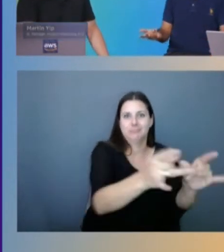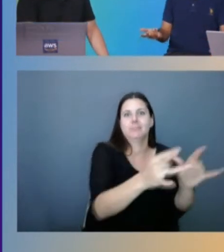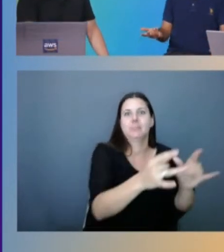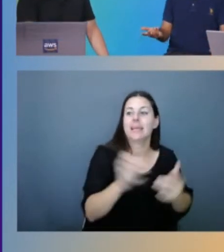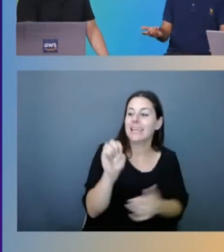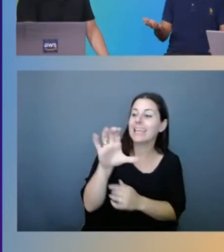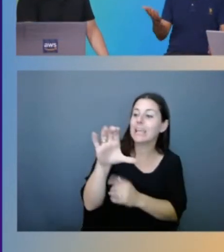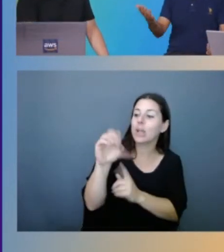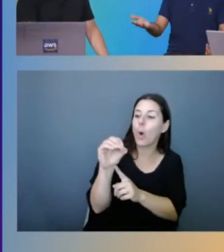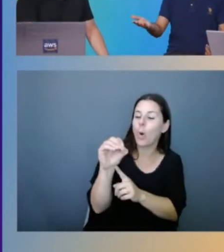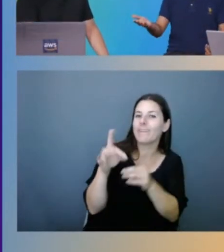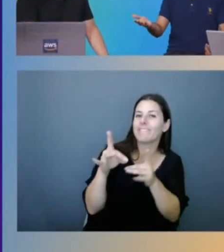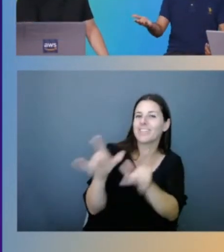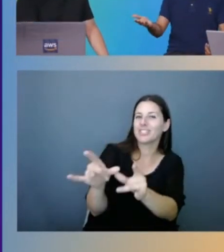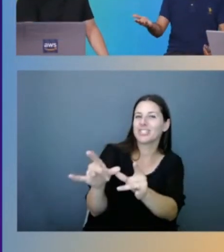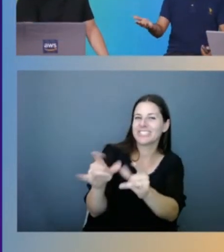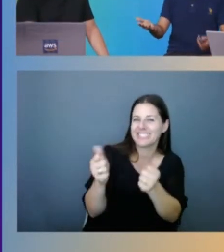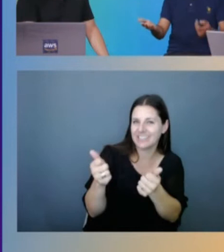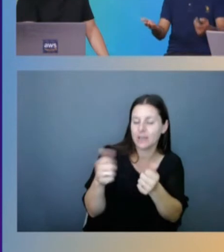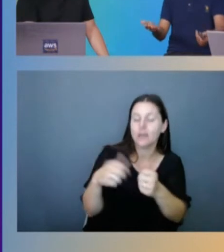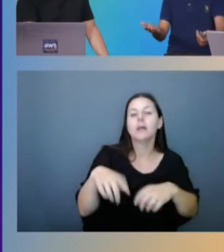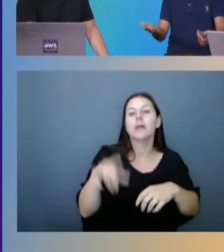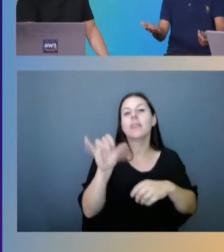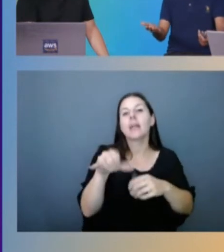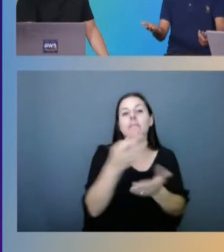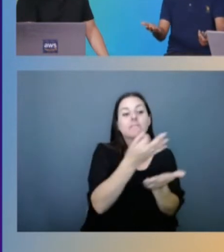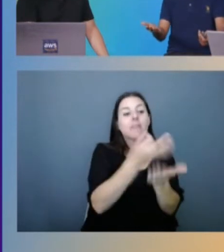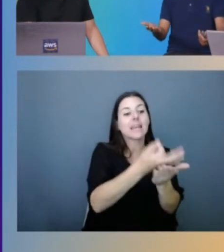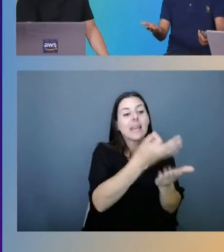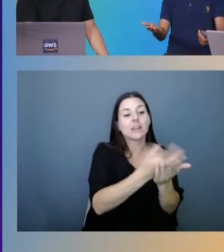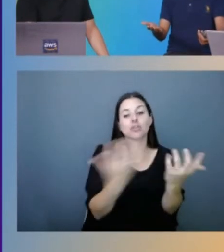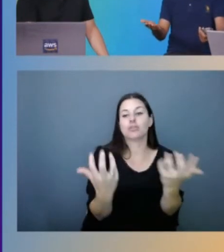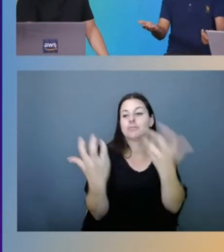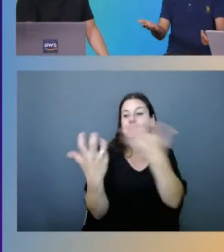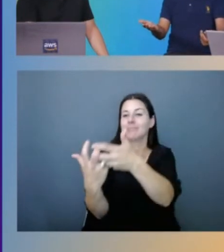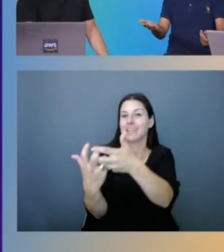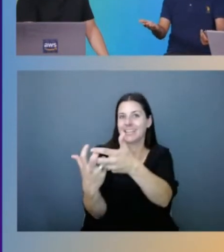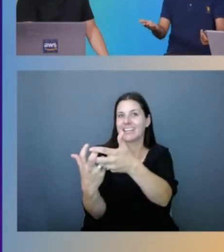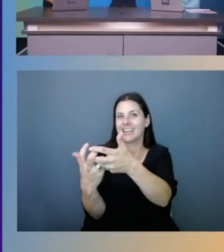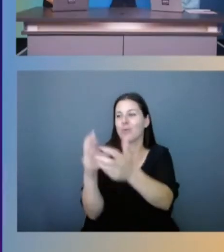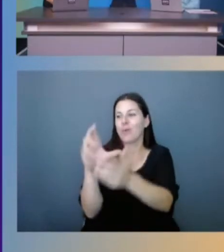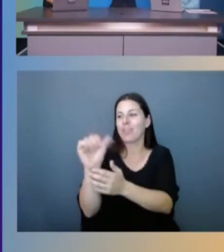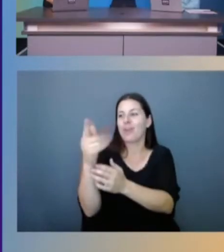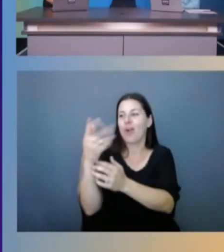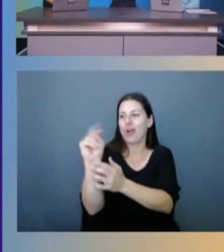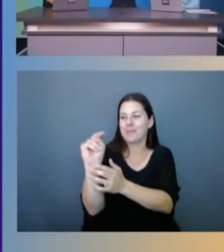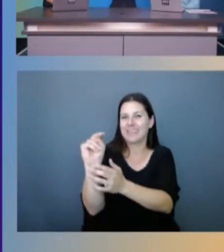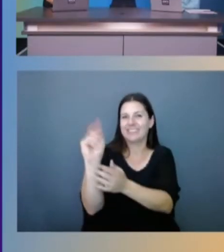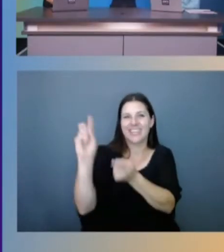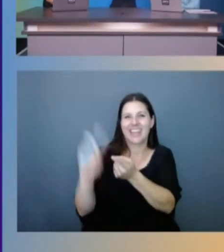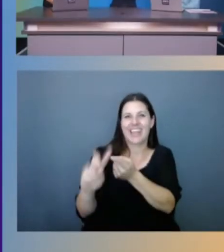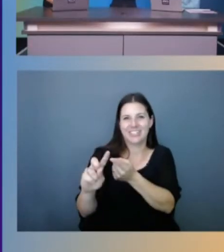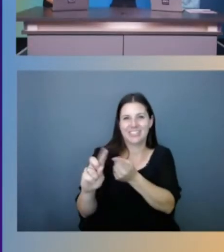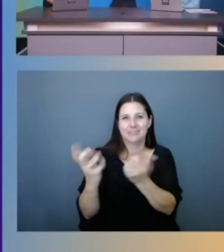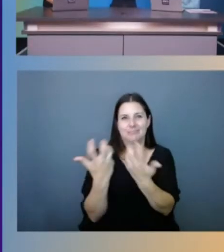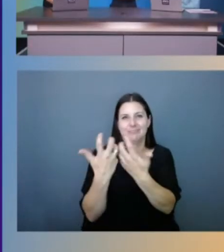where financial models meet with your carbon reduction model and both goes hand in hand.